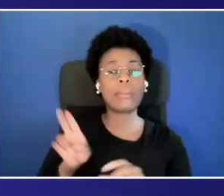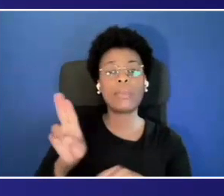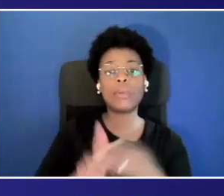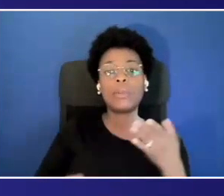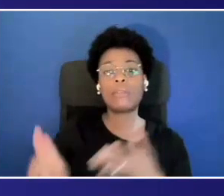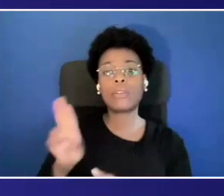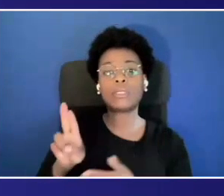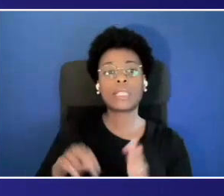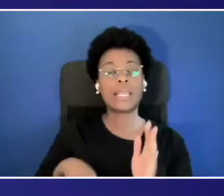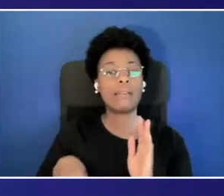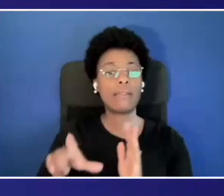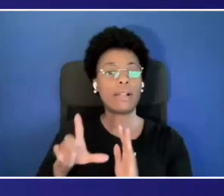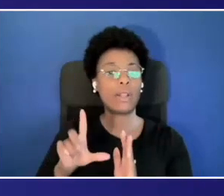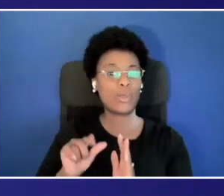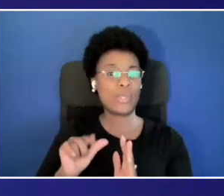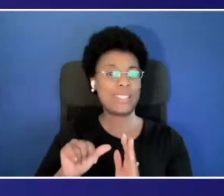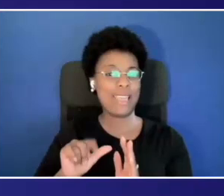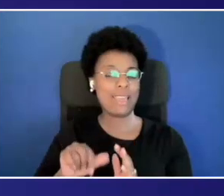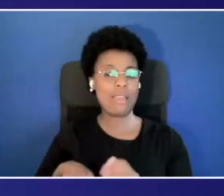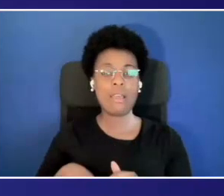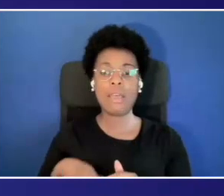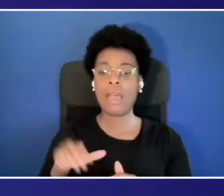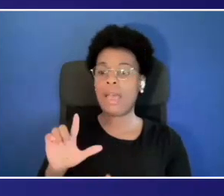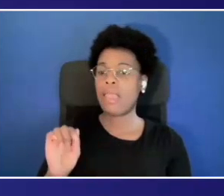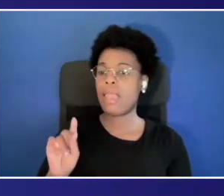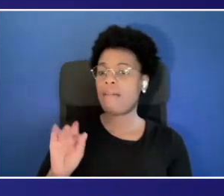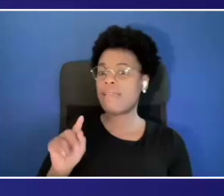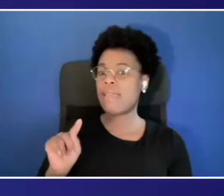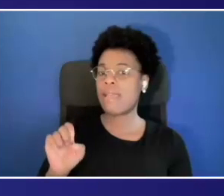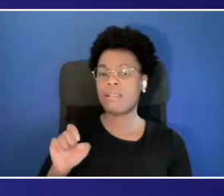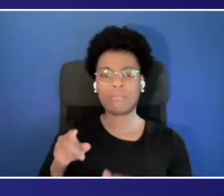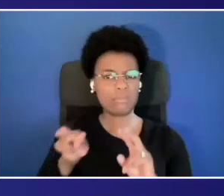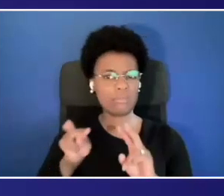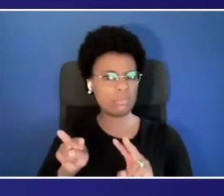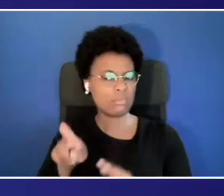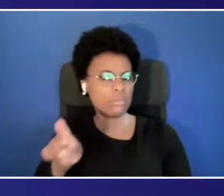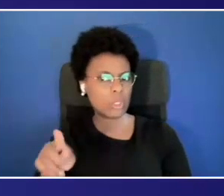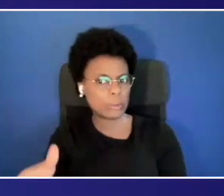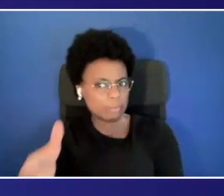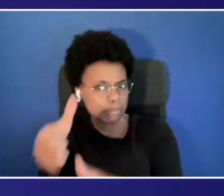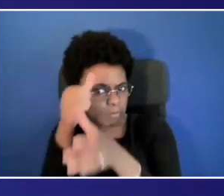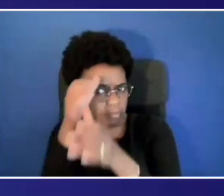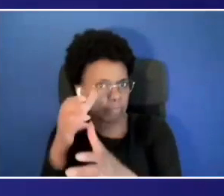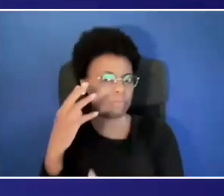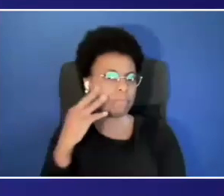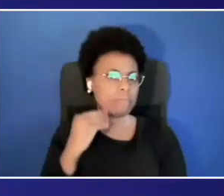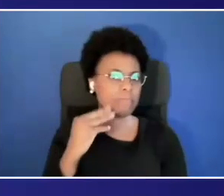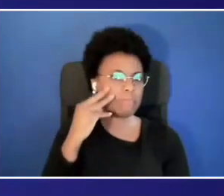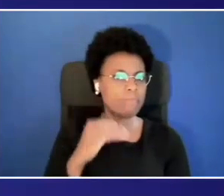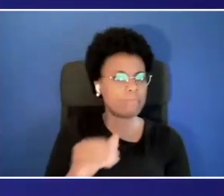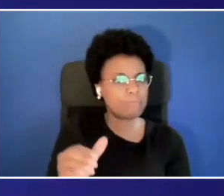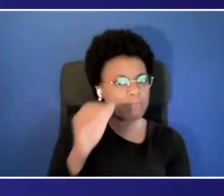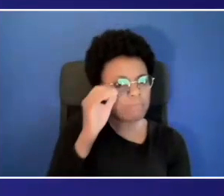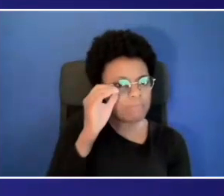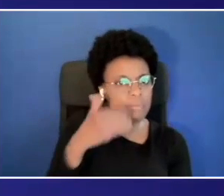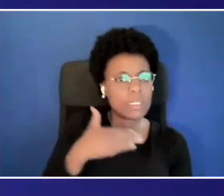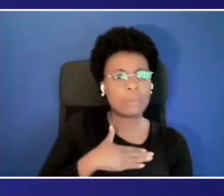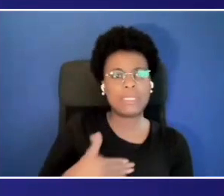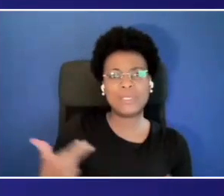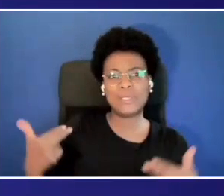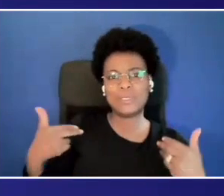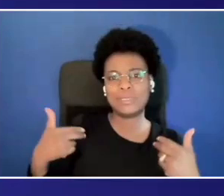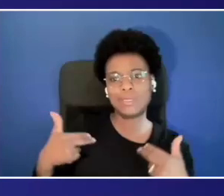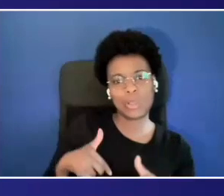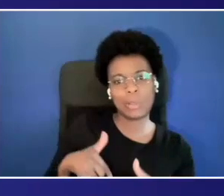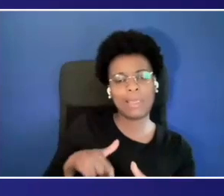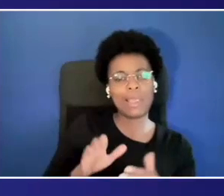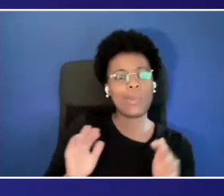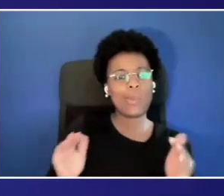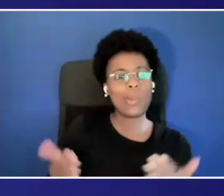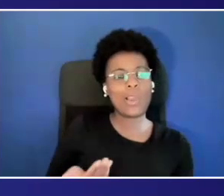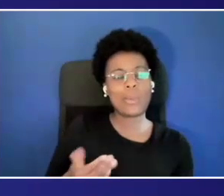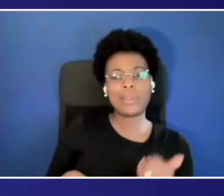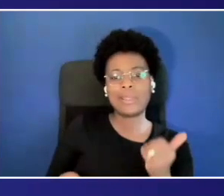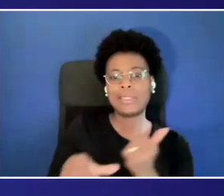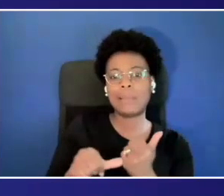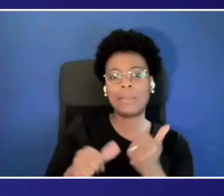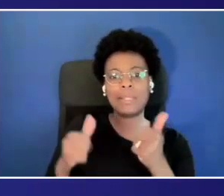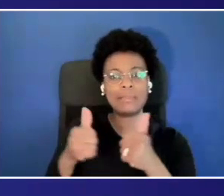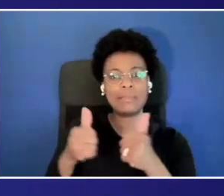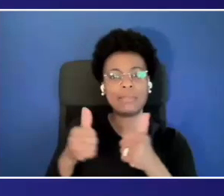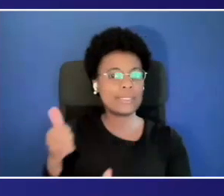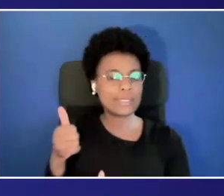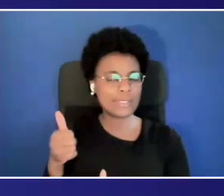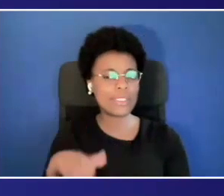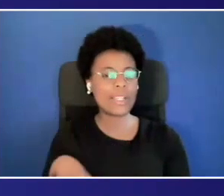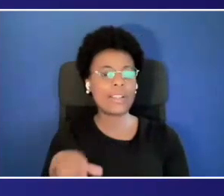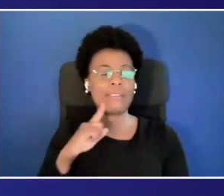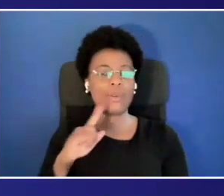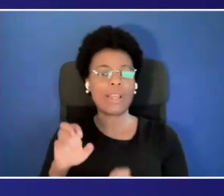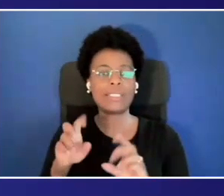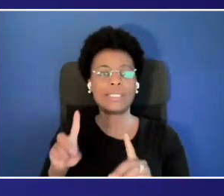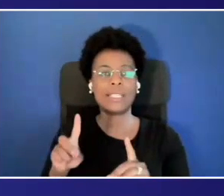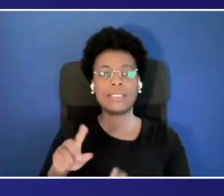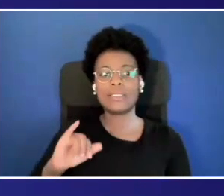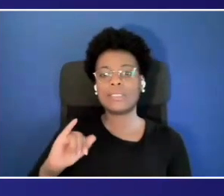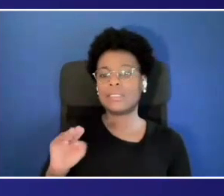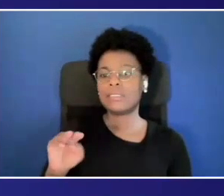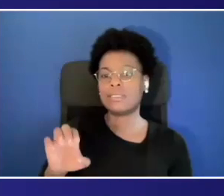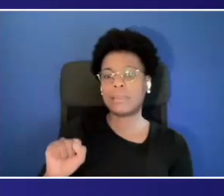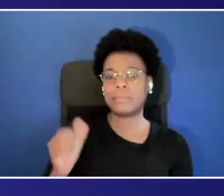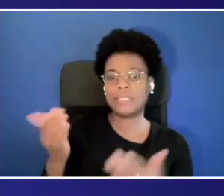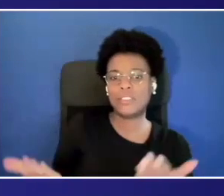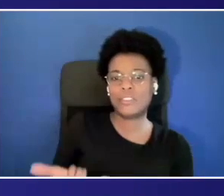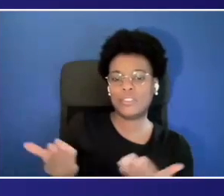Now we certainly will benefit greatly from your wealth of knowledge and experiences. Sir. Please join me everyone in welcoming Deputy Undersecretary of Education and Acting Undersecretary James Bergron to the podium.